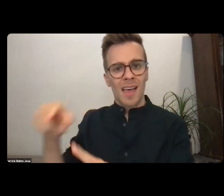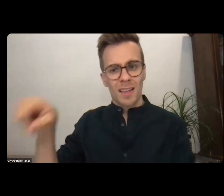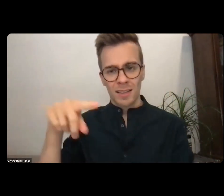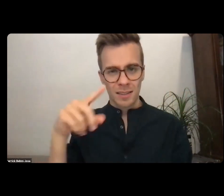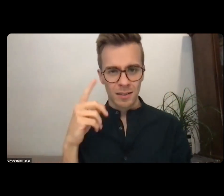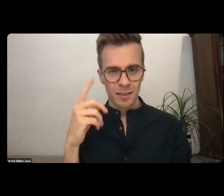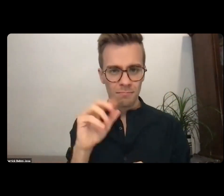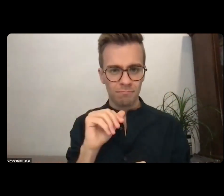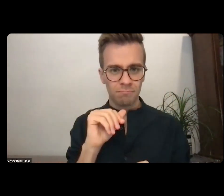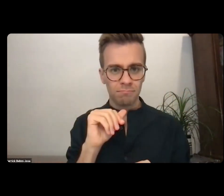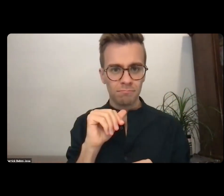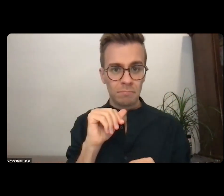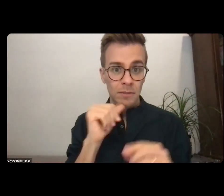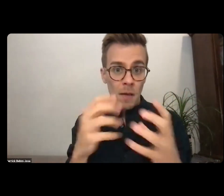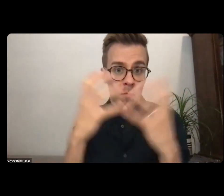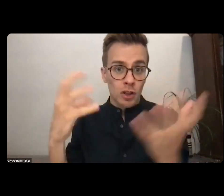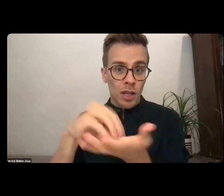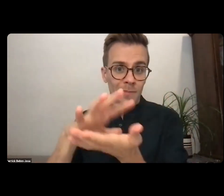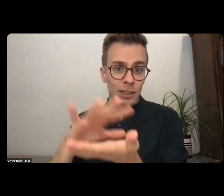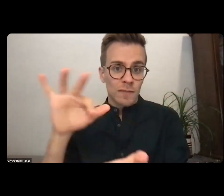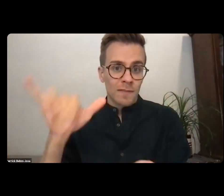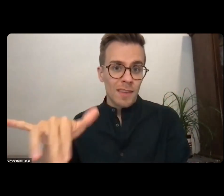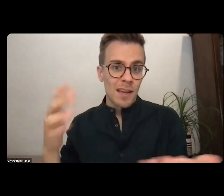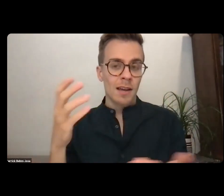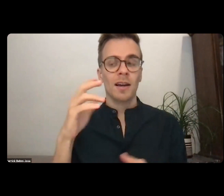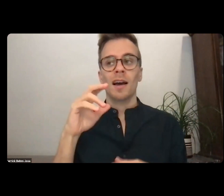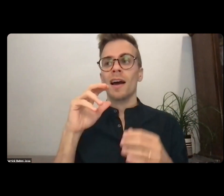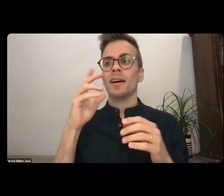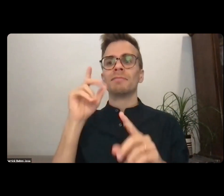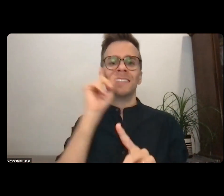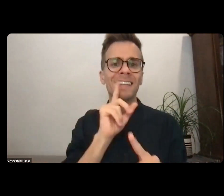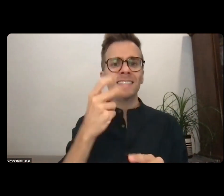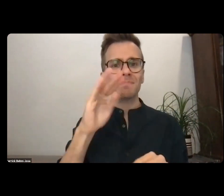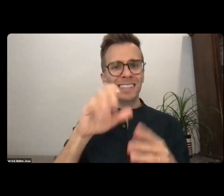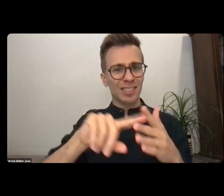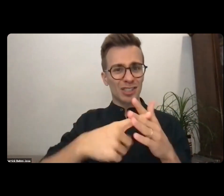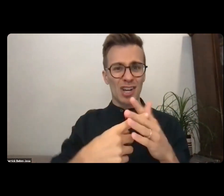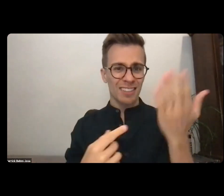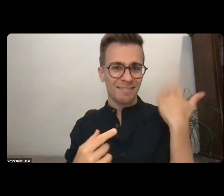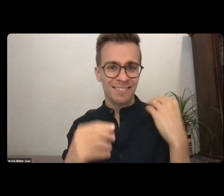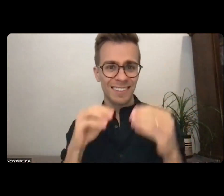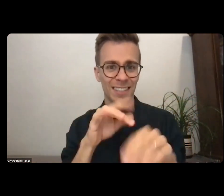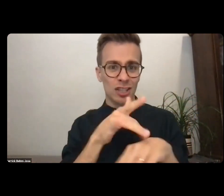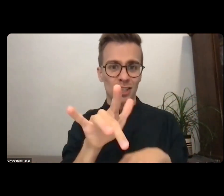community and how the city has developed, there's not been much deaf documentation of